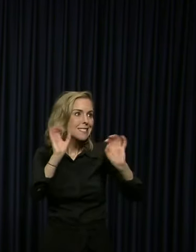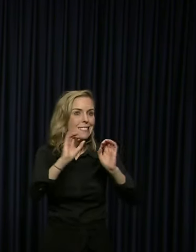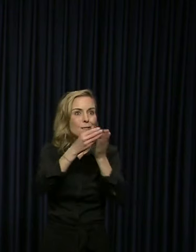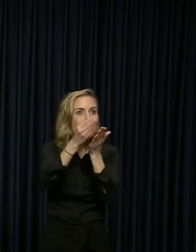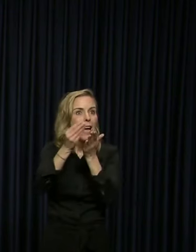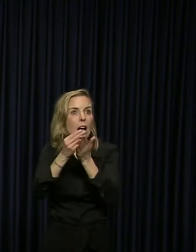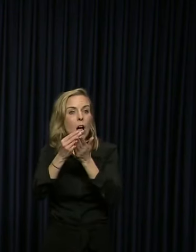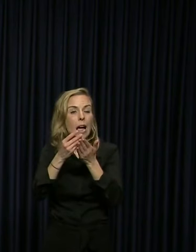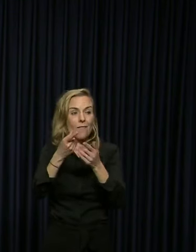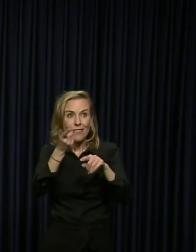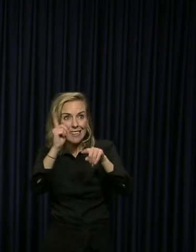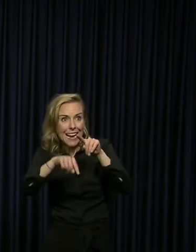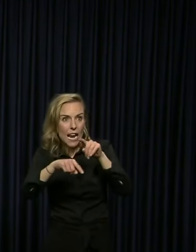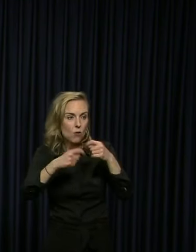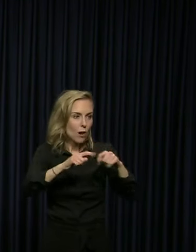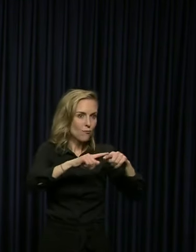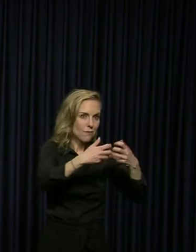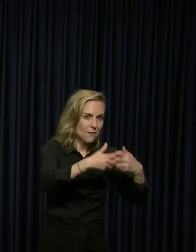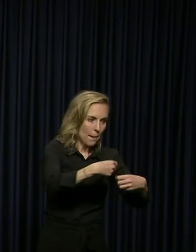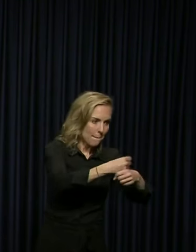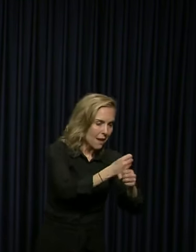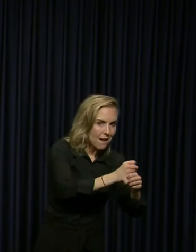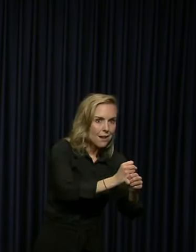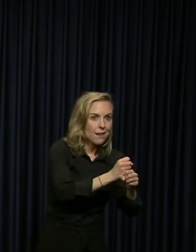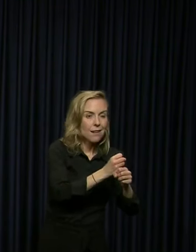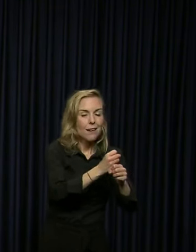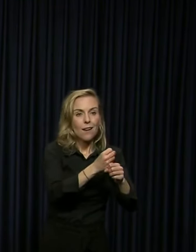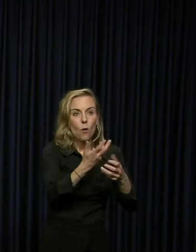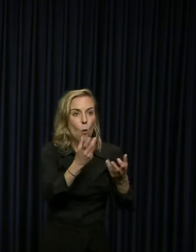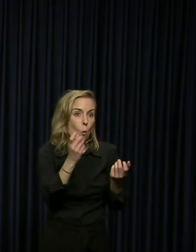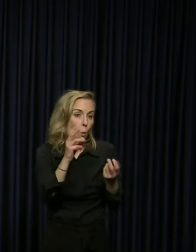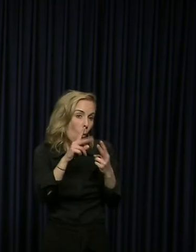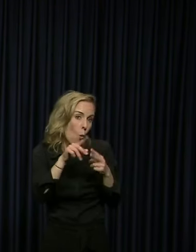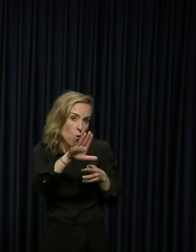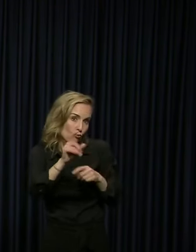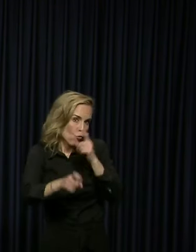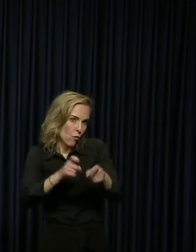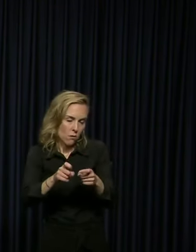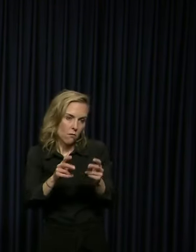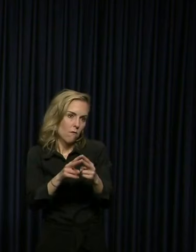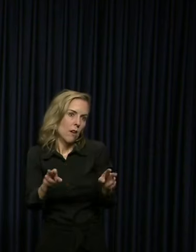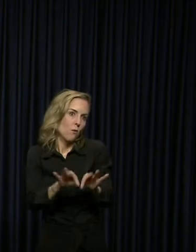YOU NEED TO DO IN THIS THAT YOU